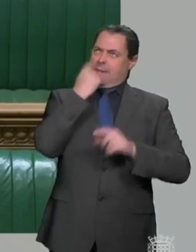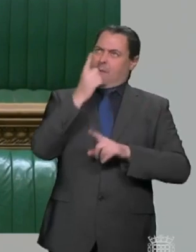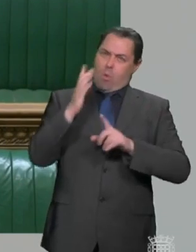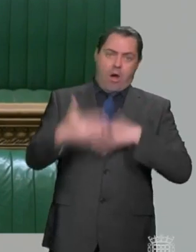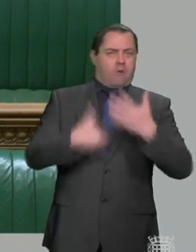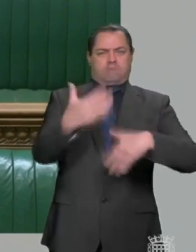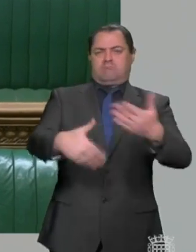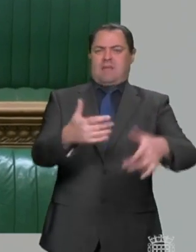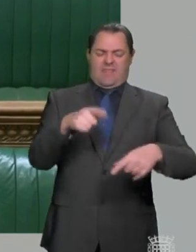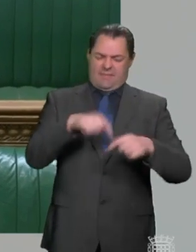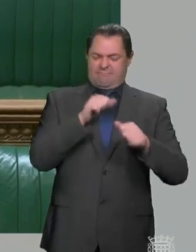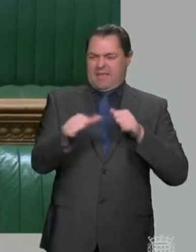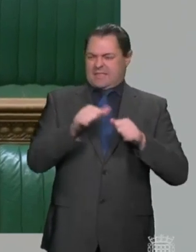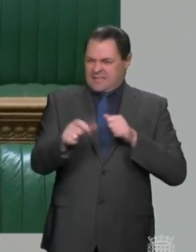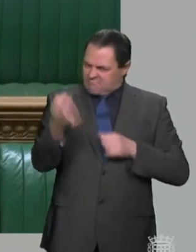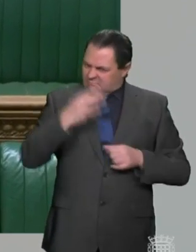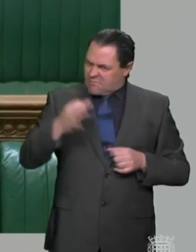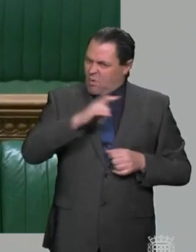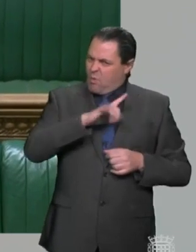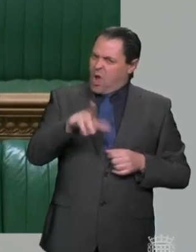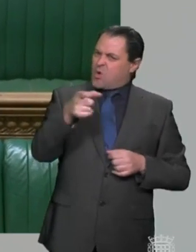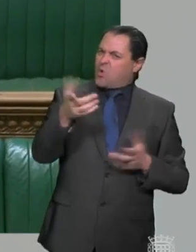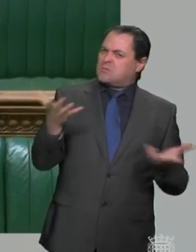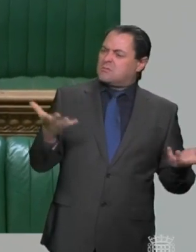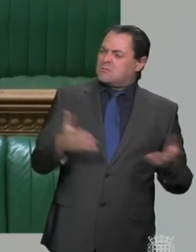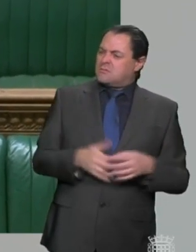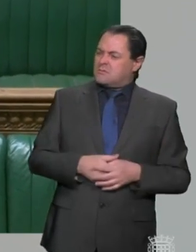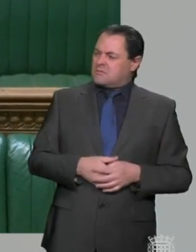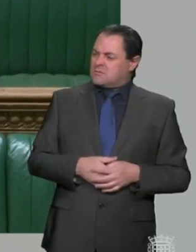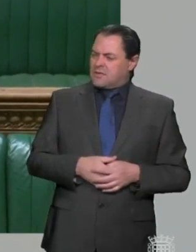more profitable line of inquiry for the right hon. and learned Gentleman today. That is what I think